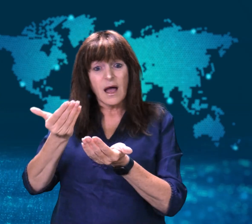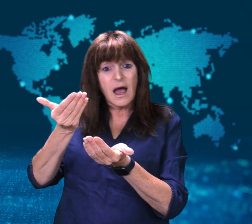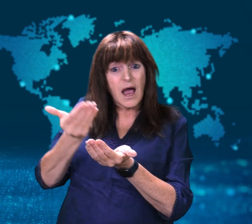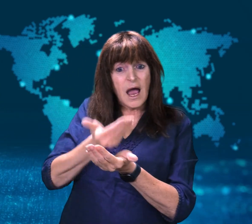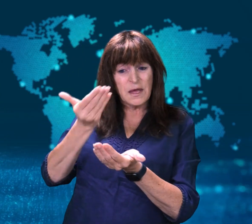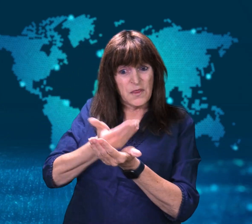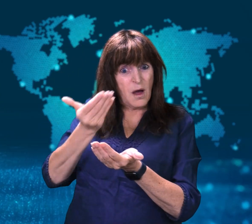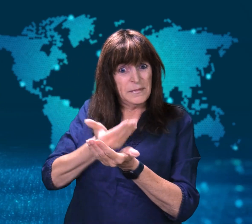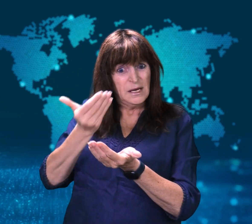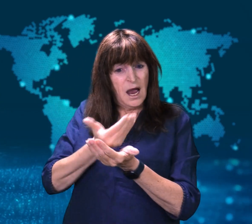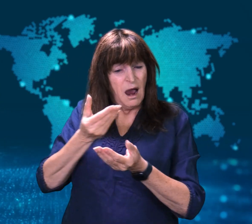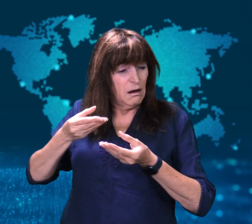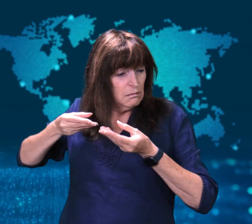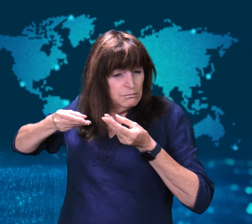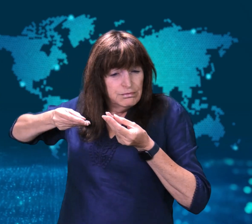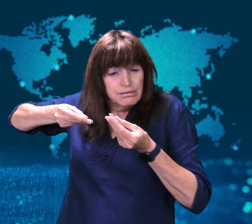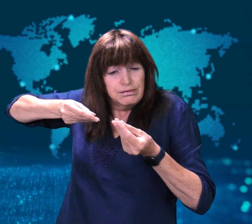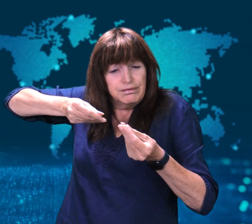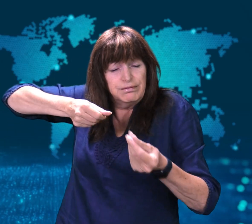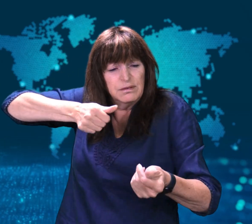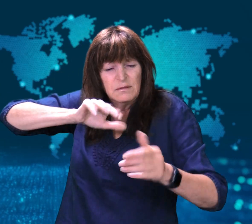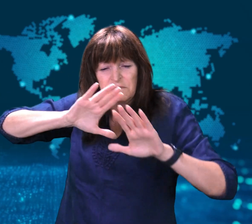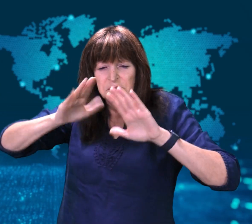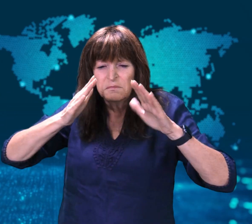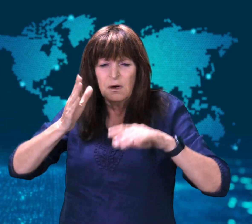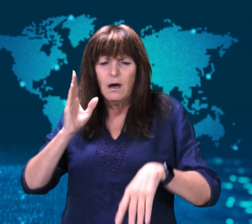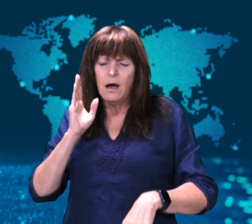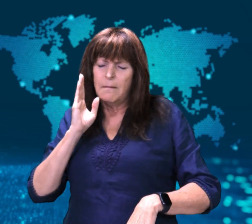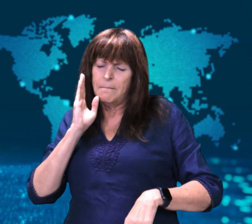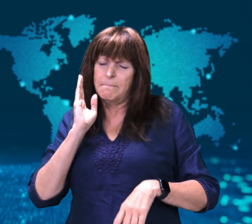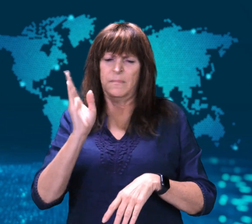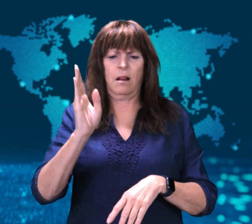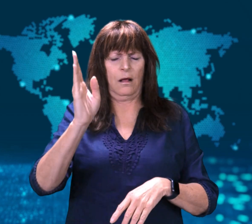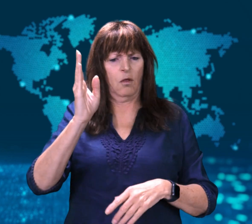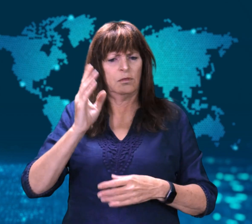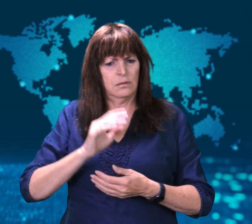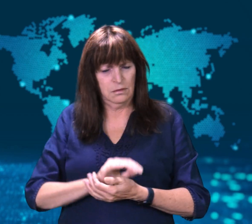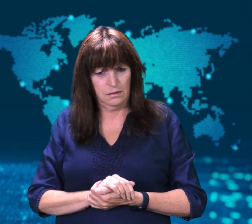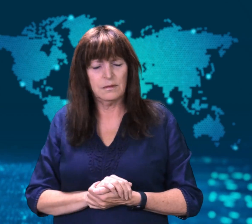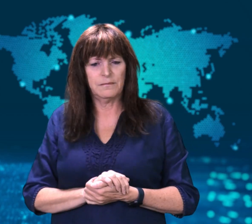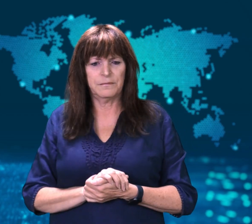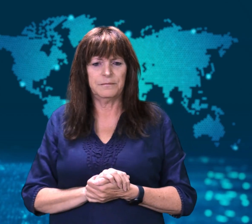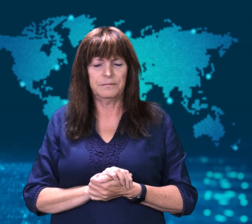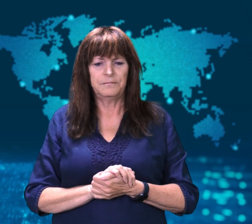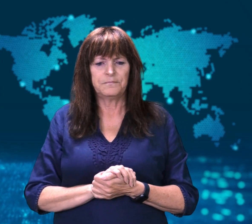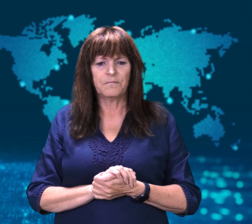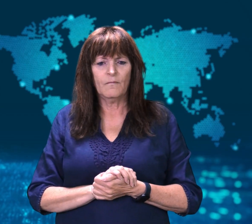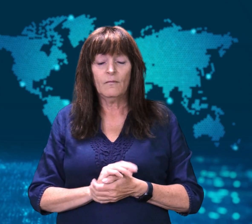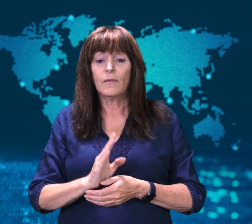The economic cost is estimated to be billions.